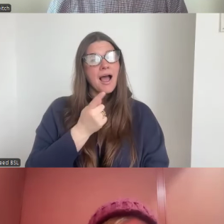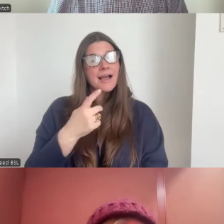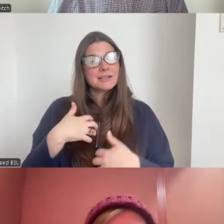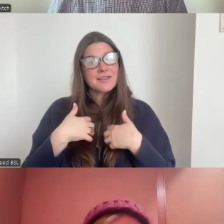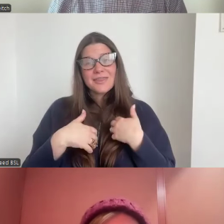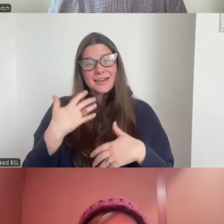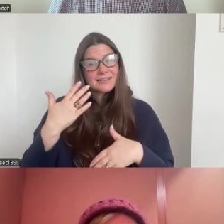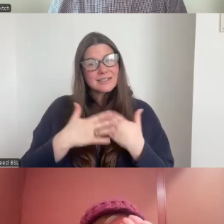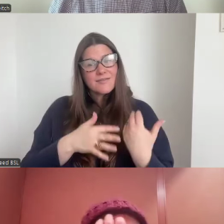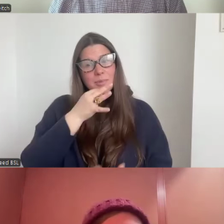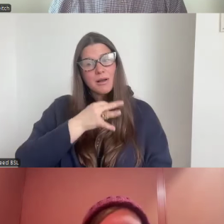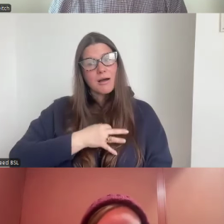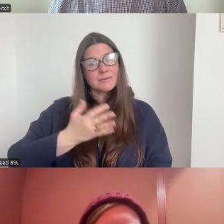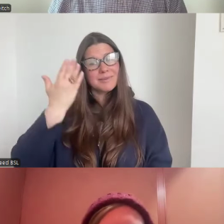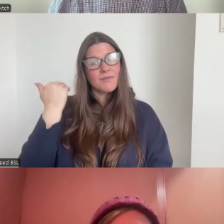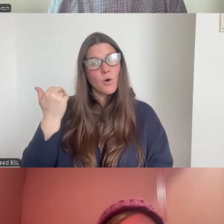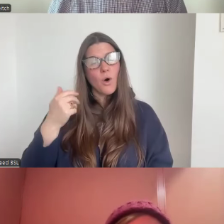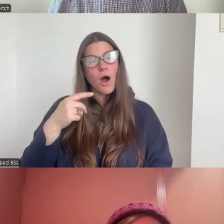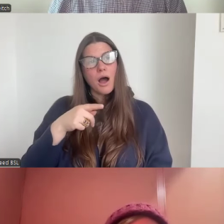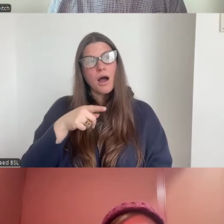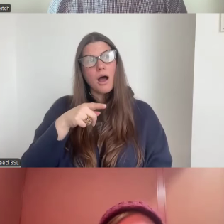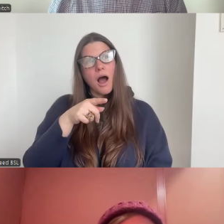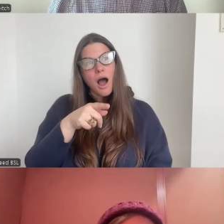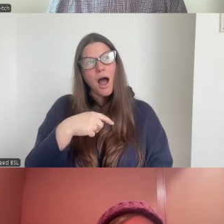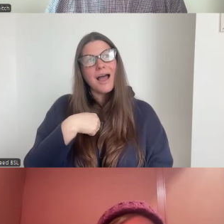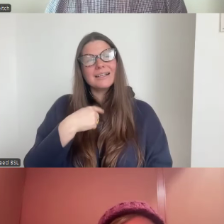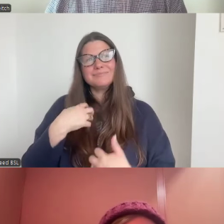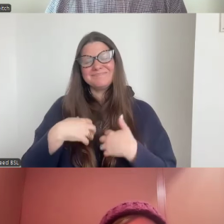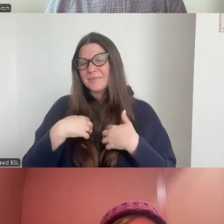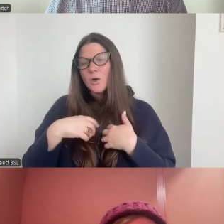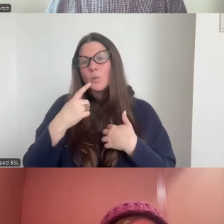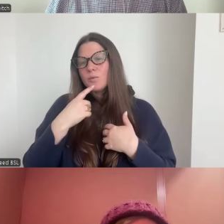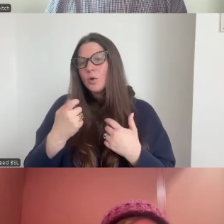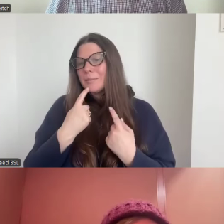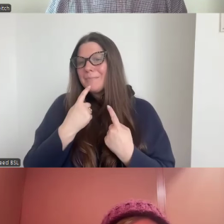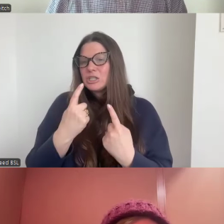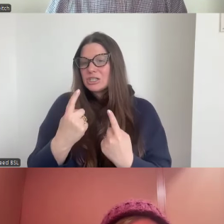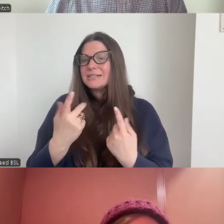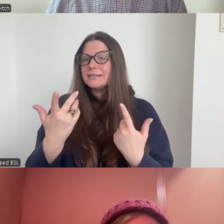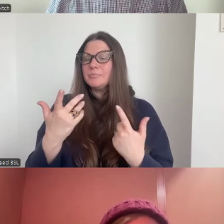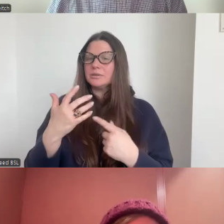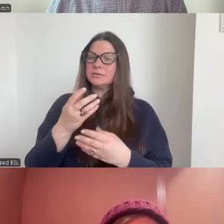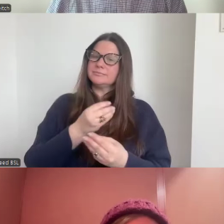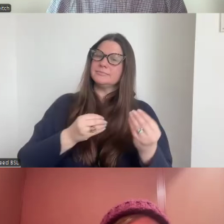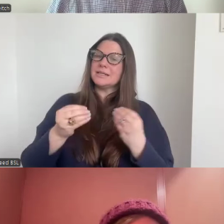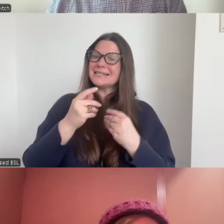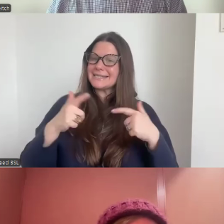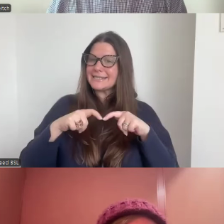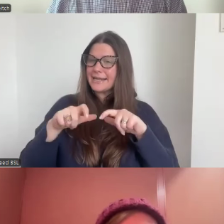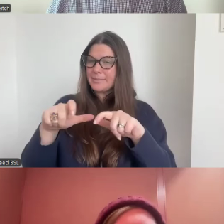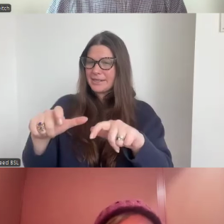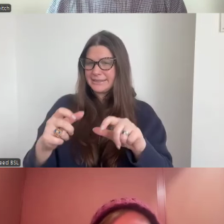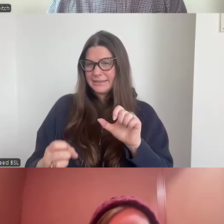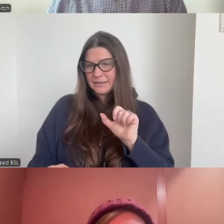Sustainability is one of the big factors with modern web design. There are articles on our Knowledge Hub. In fact, I've done a webinar on this very topic.